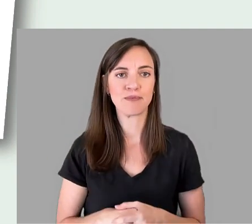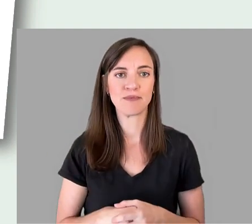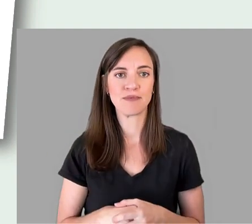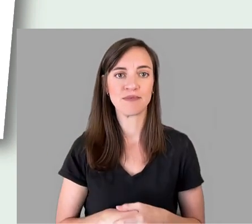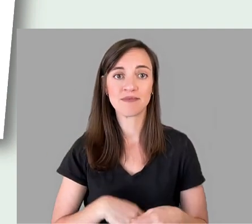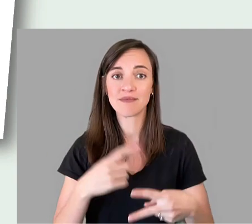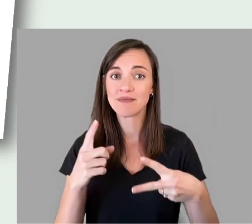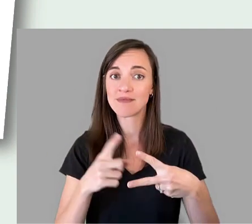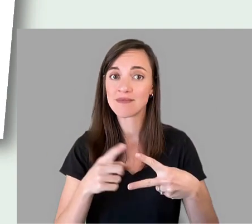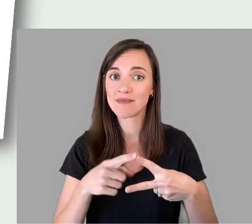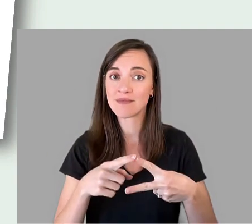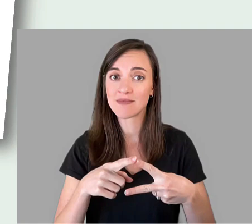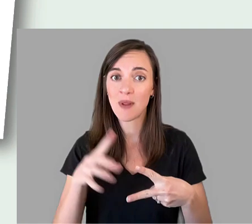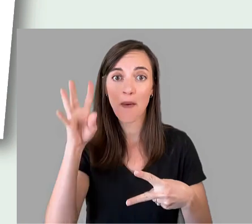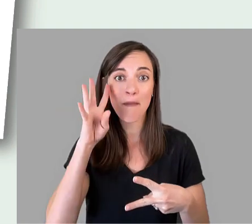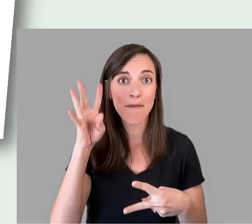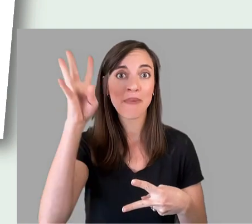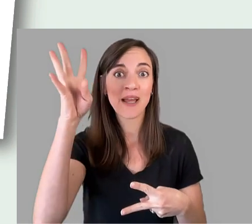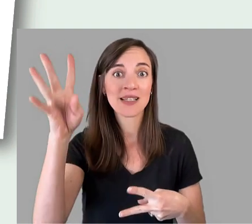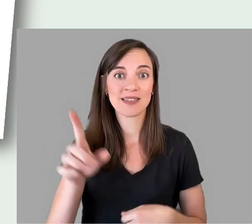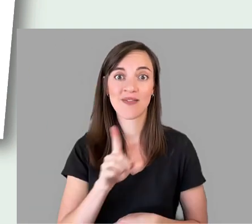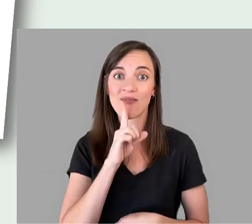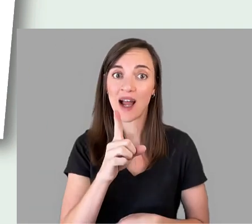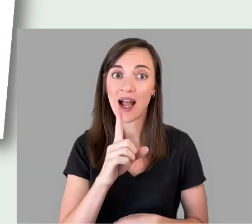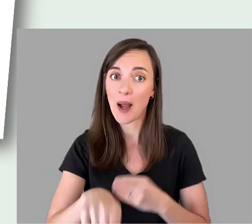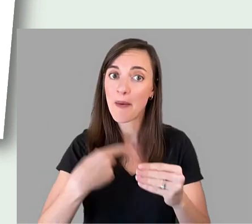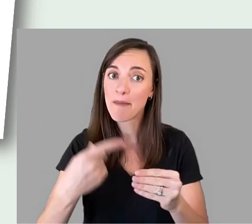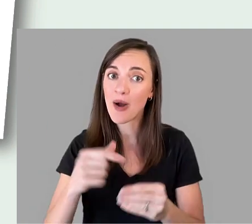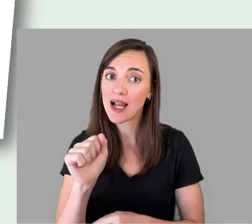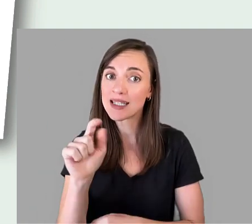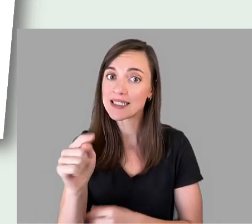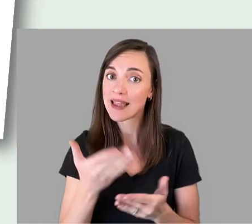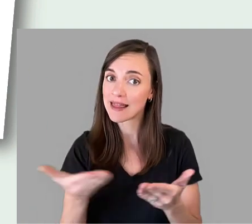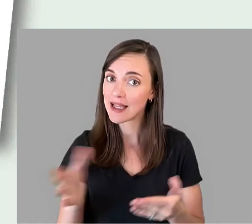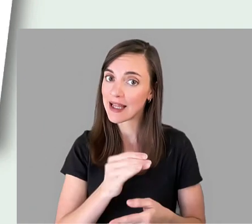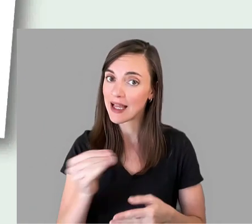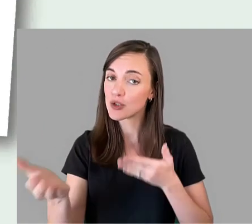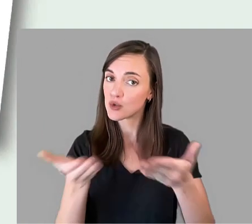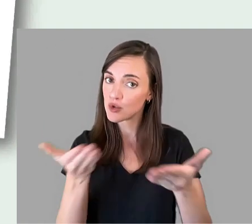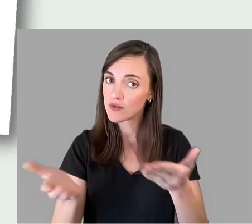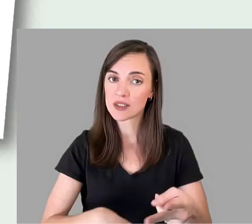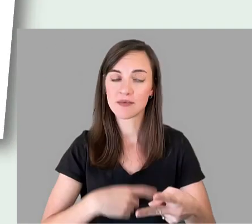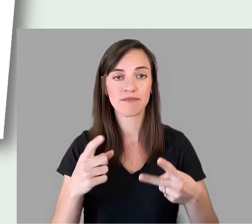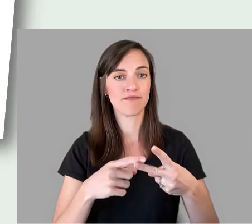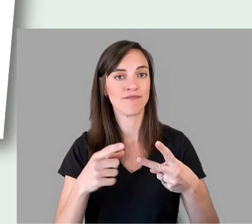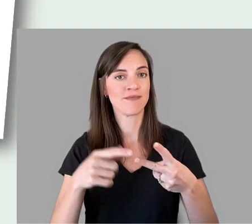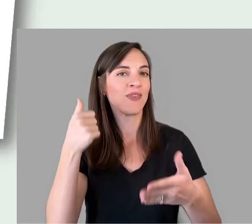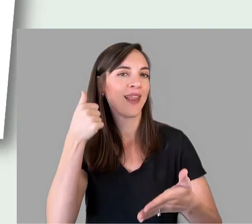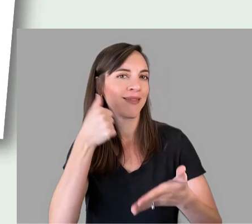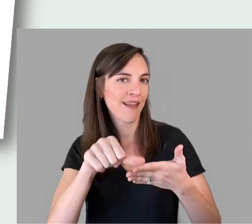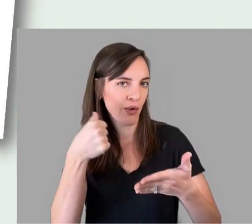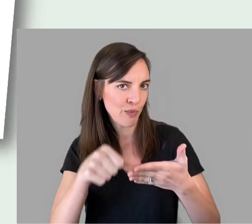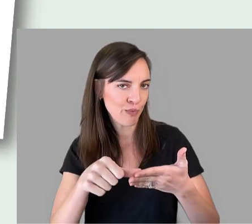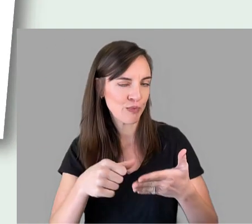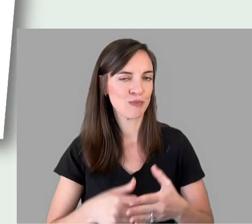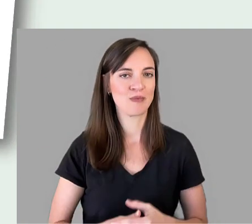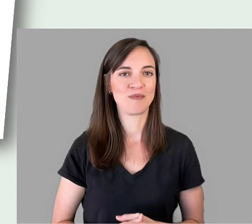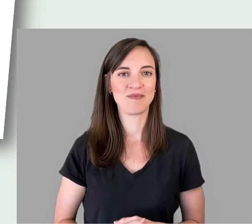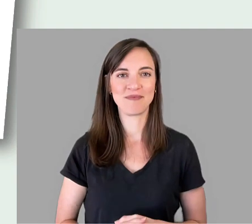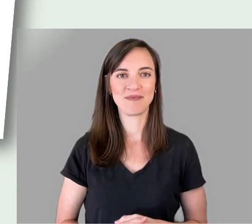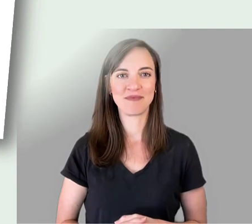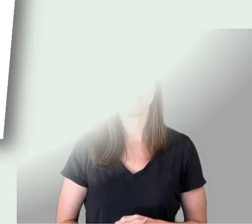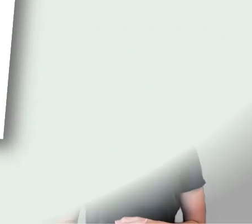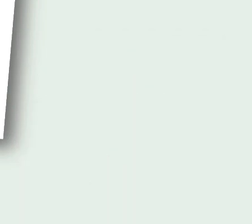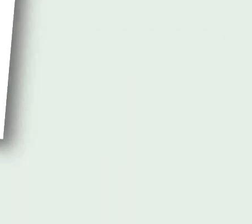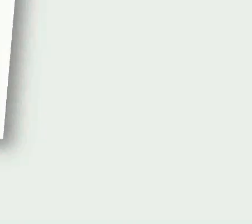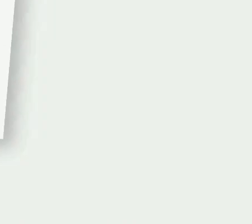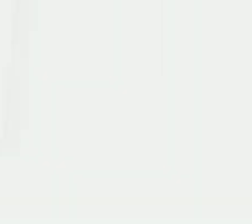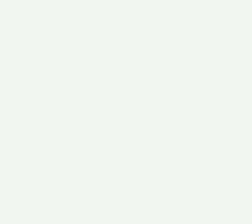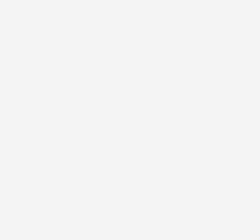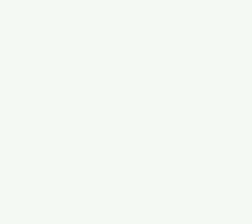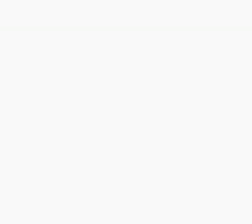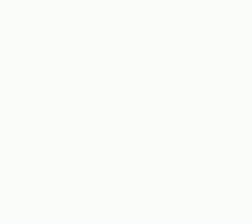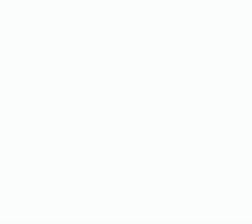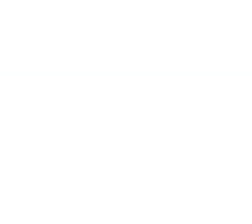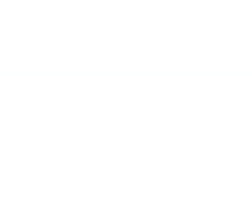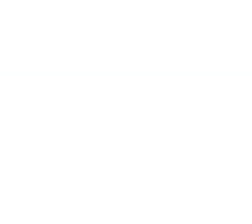Myths and Facts Surrounding AT Devices and Services, as well as a Dear Colleague letter.